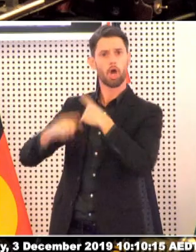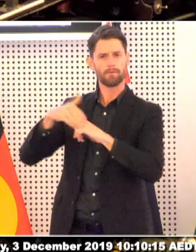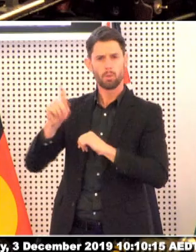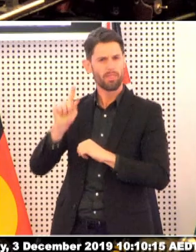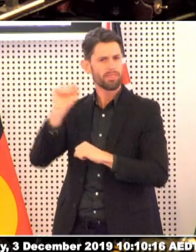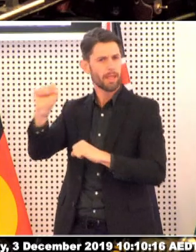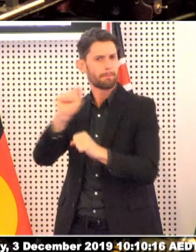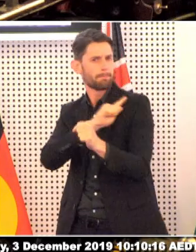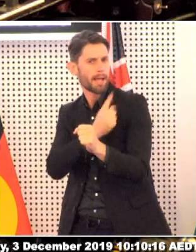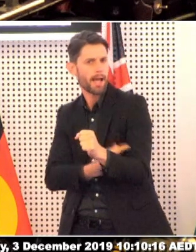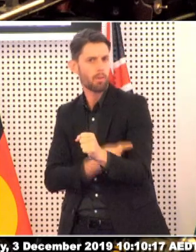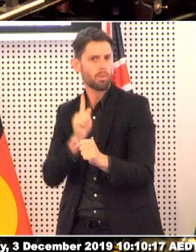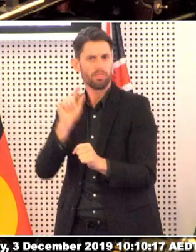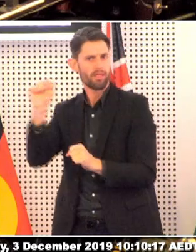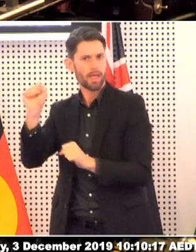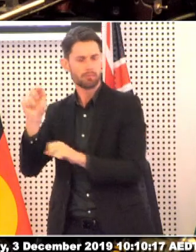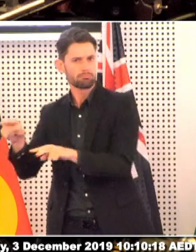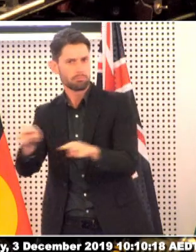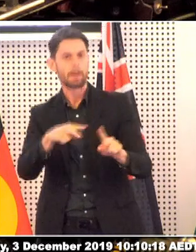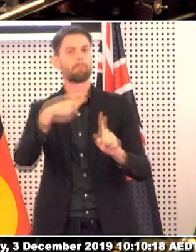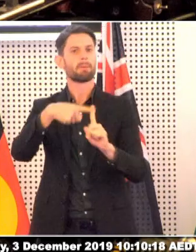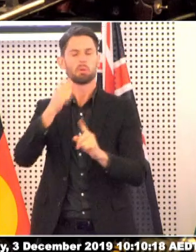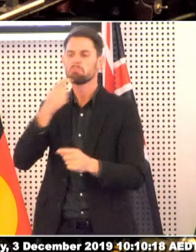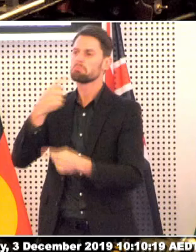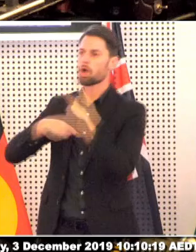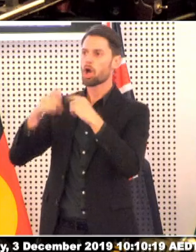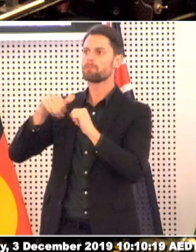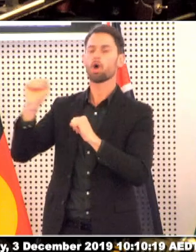some important research and reports that she has undertaken recently.